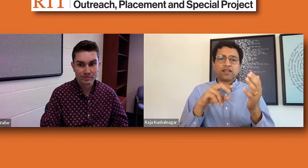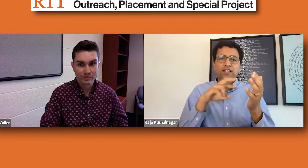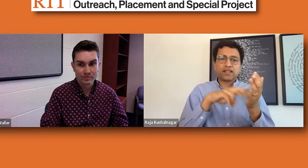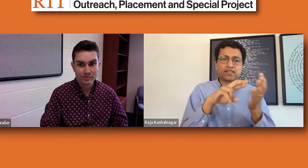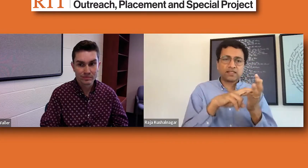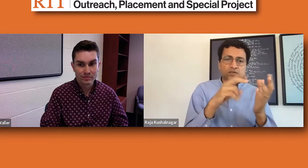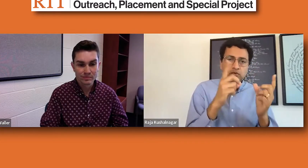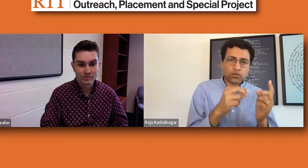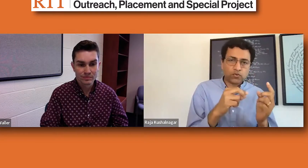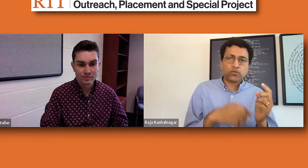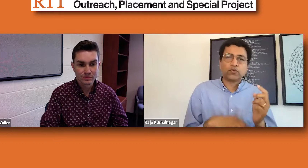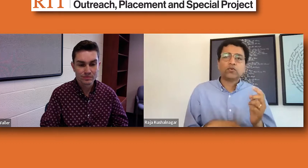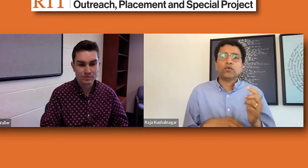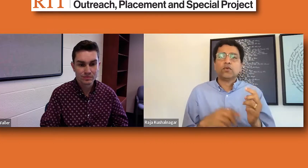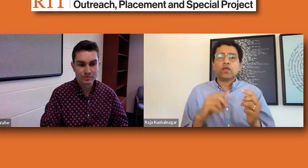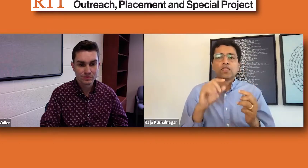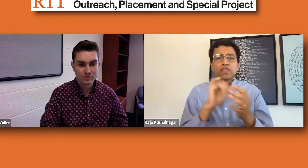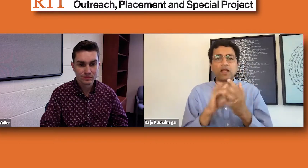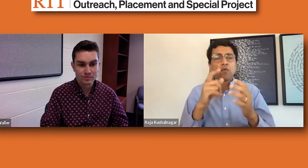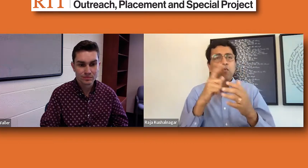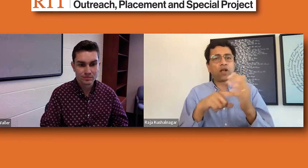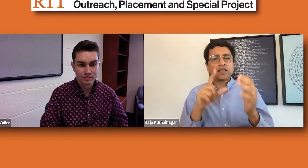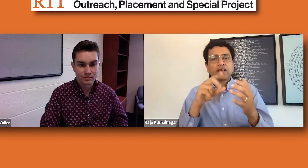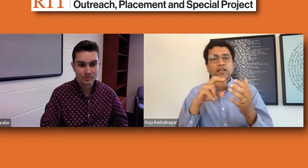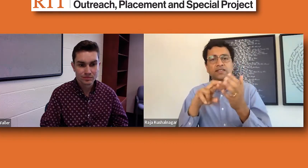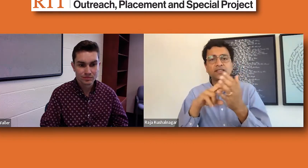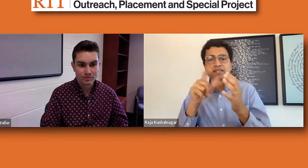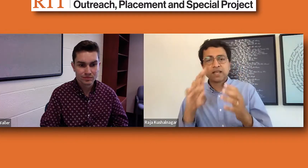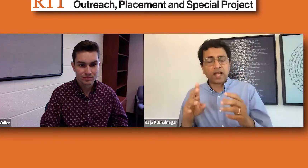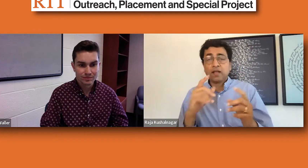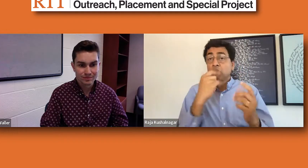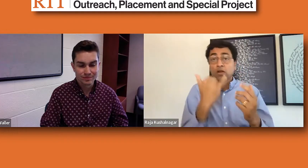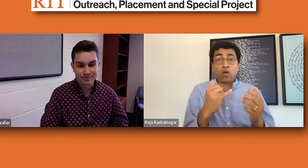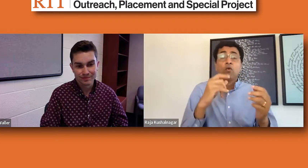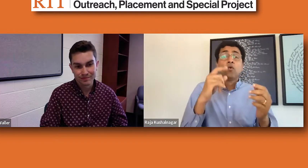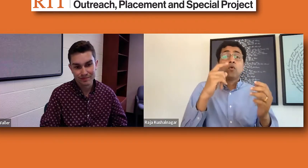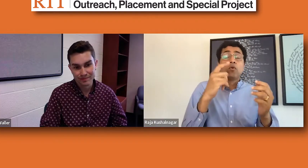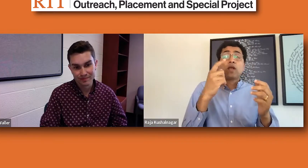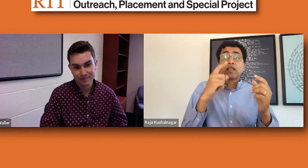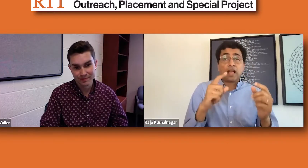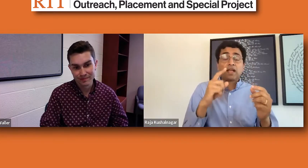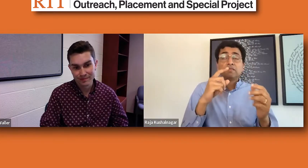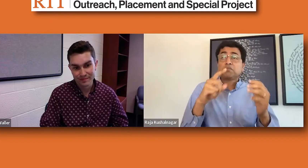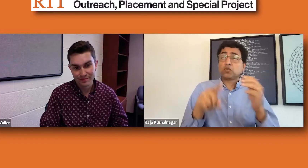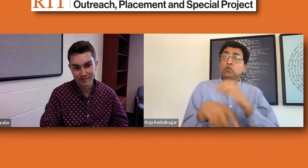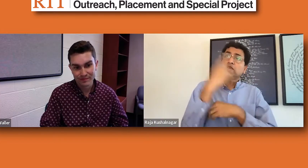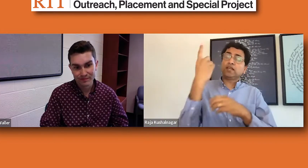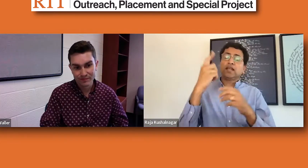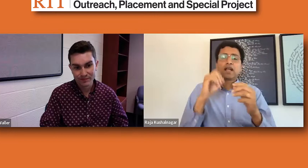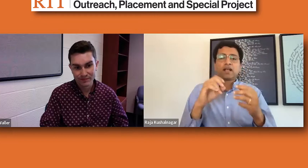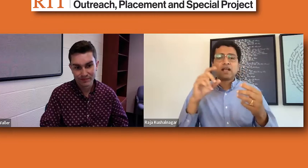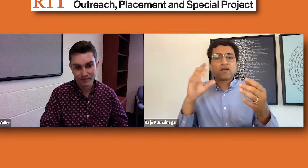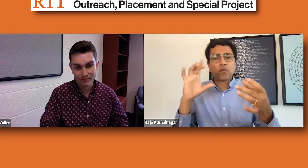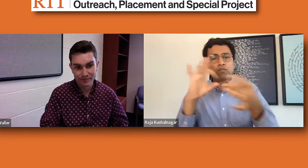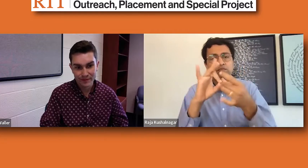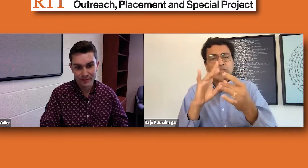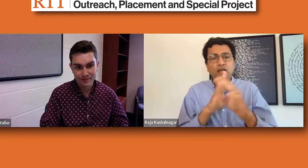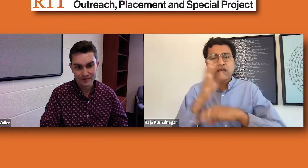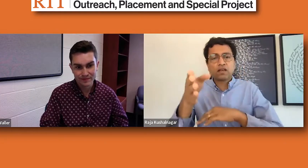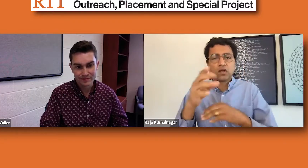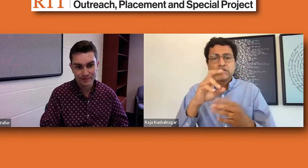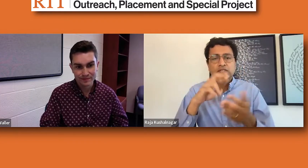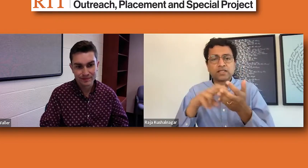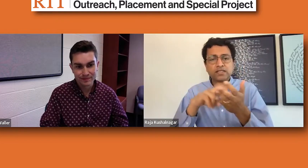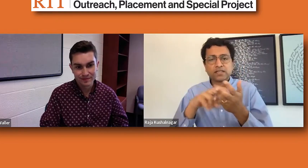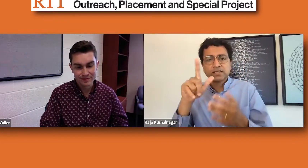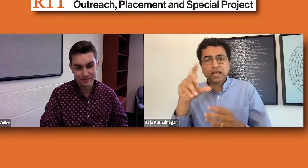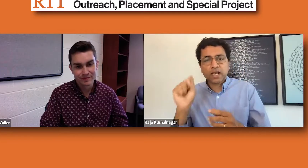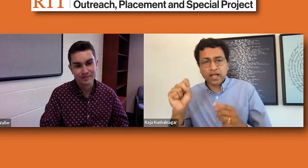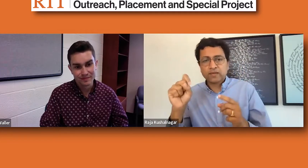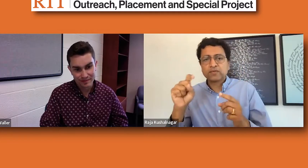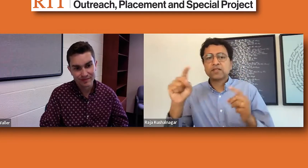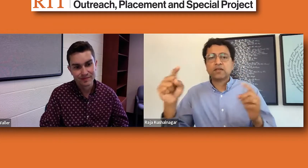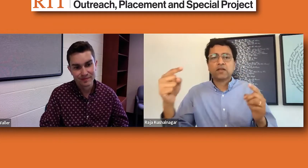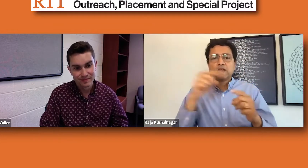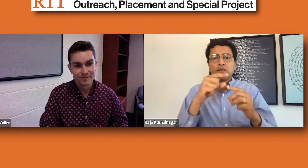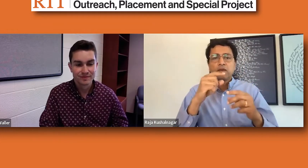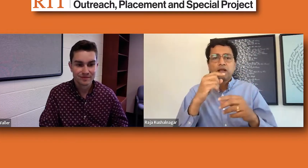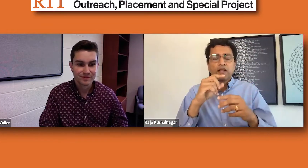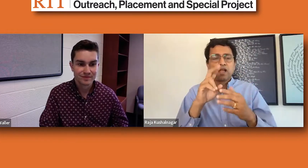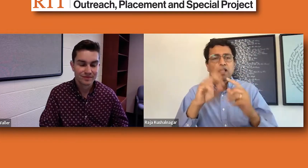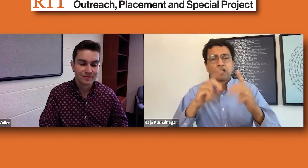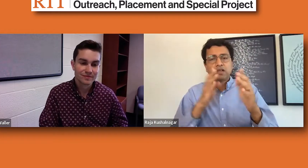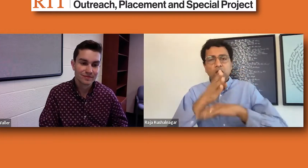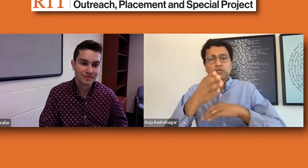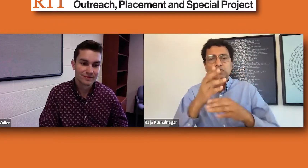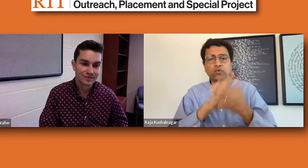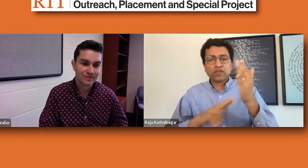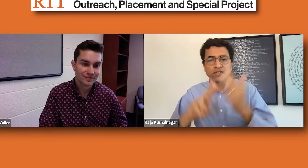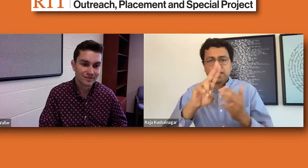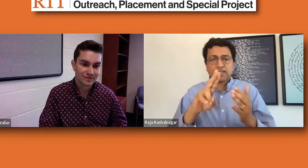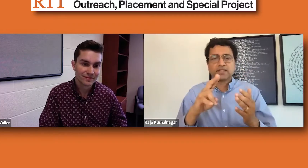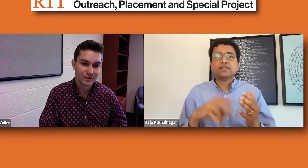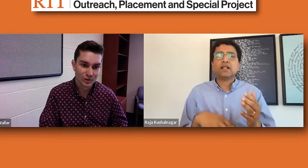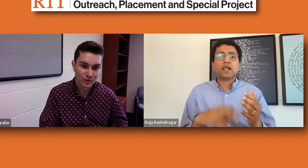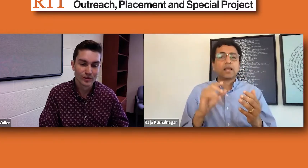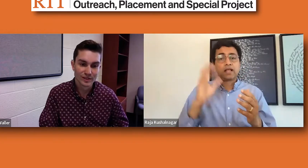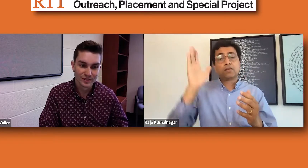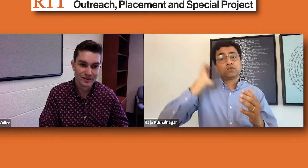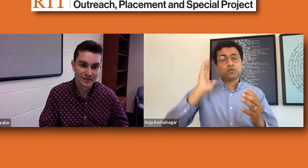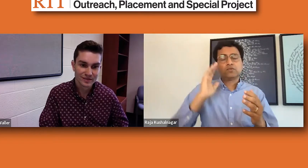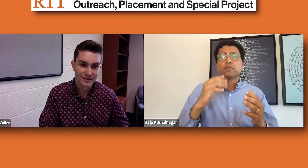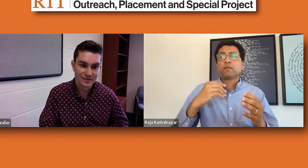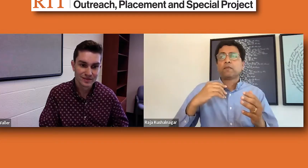What the value of publishing your research is how to do it.